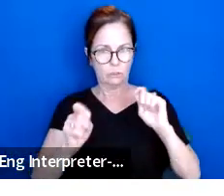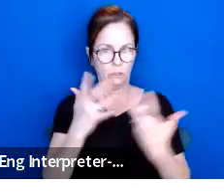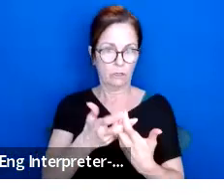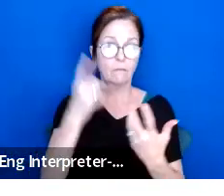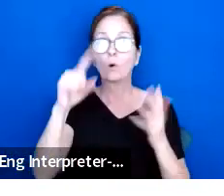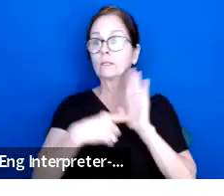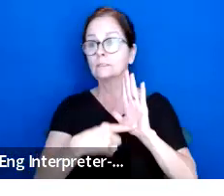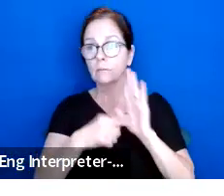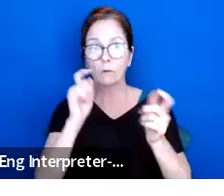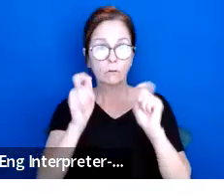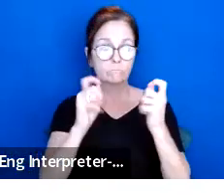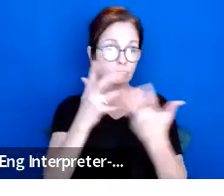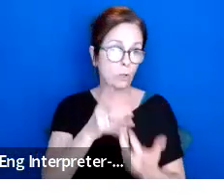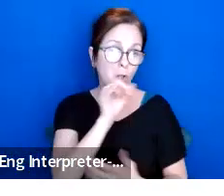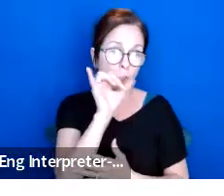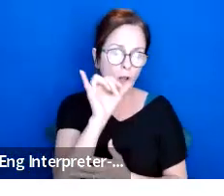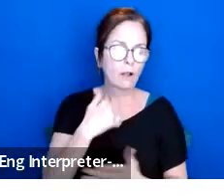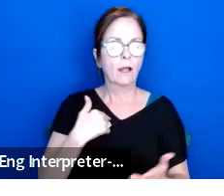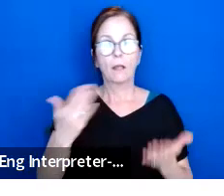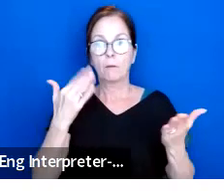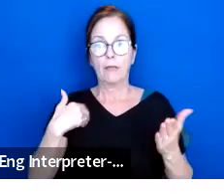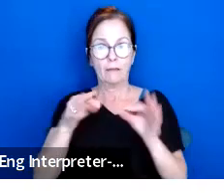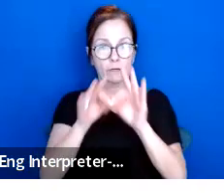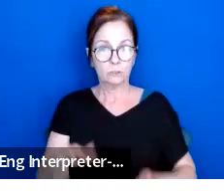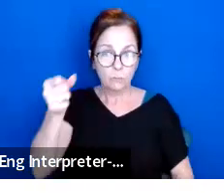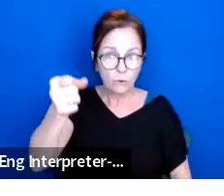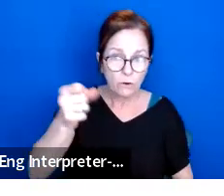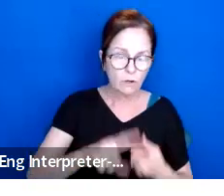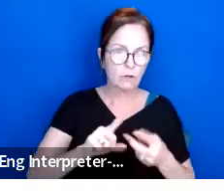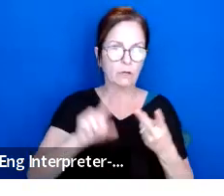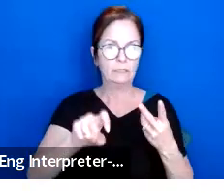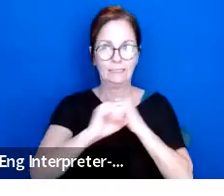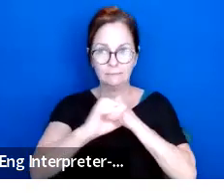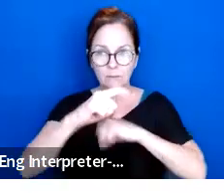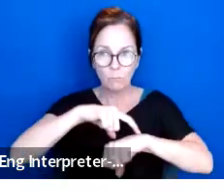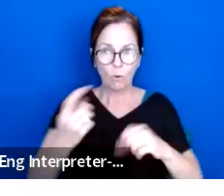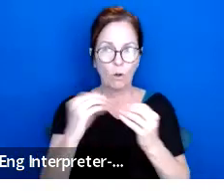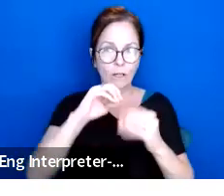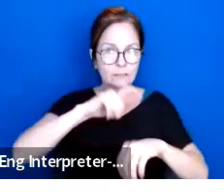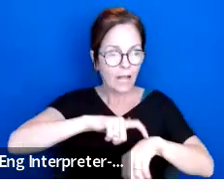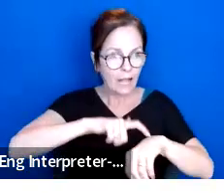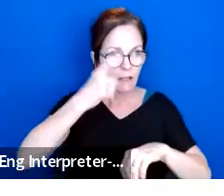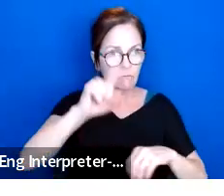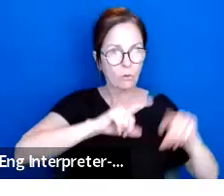They may have an interpreter in the room. They may have a stenographer.